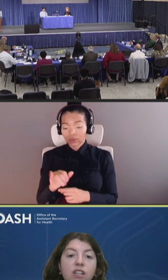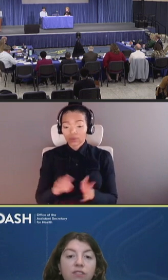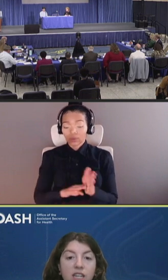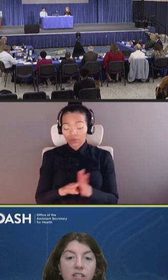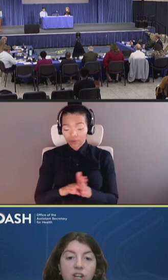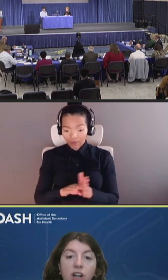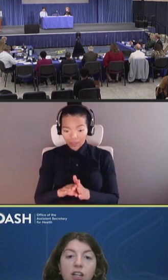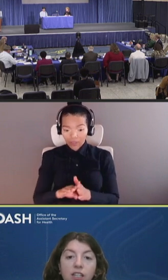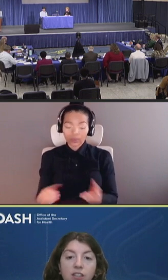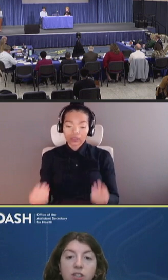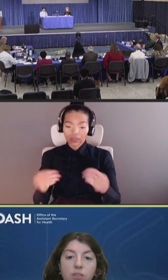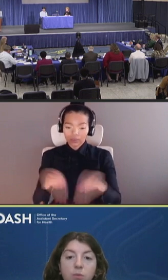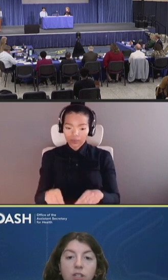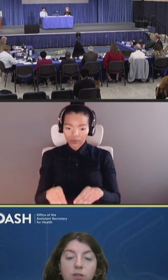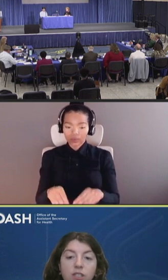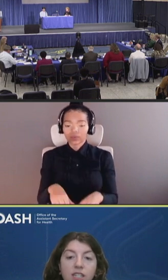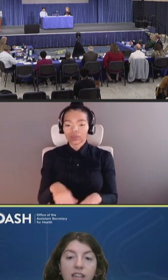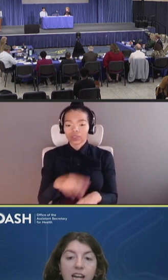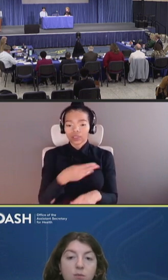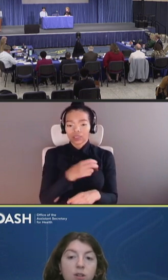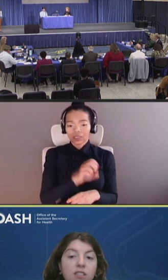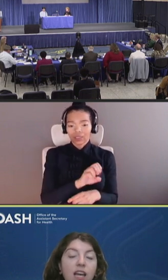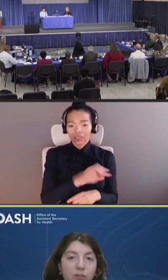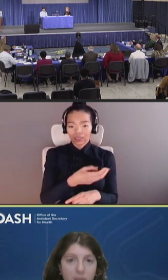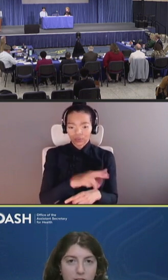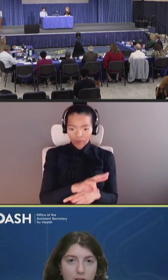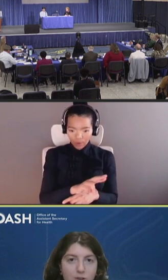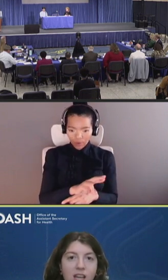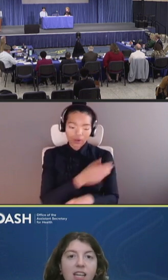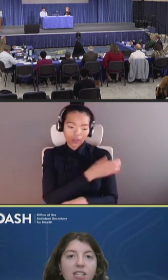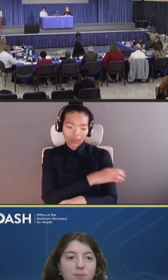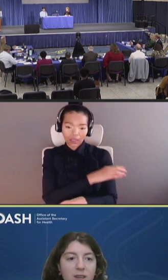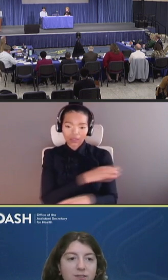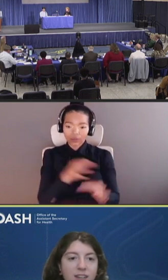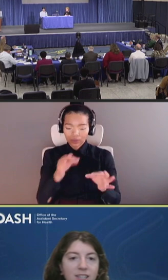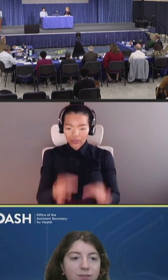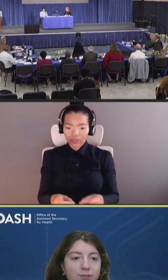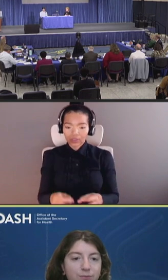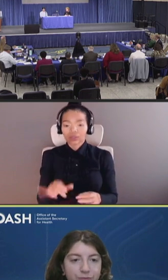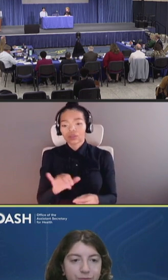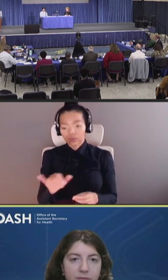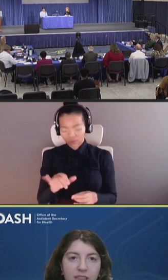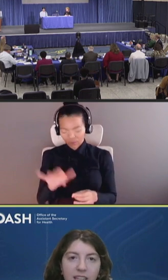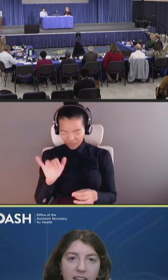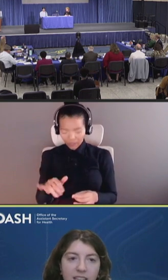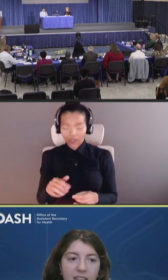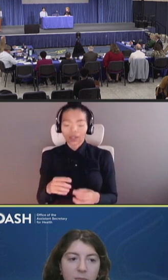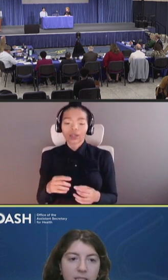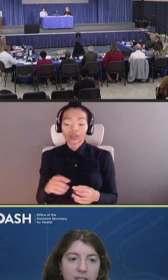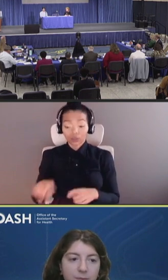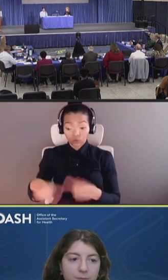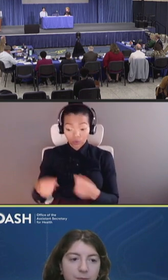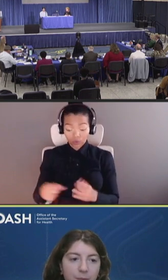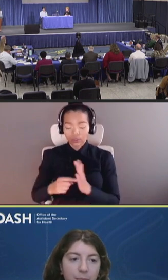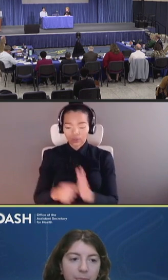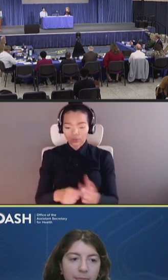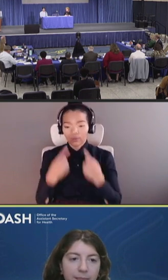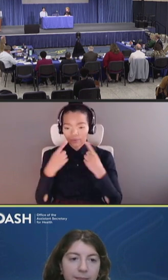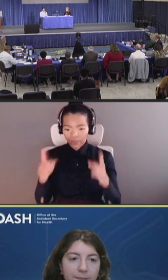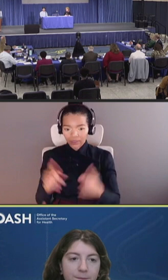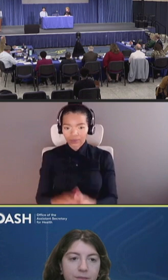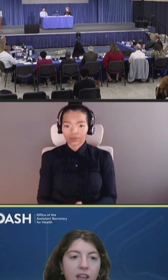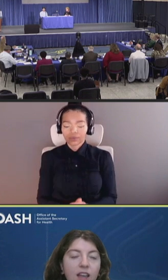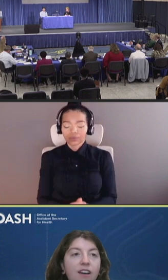of EHR clinical support tools and dashboards have been shown to be effective. Next slide, please.